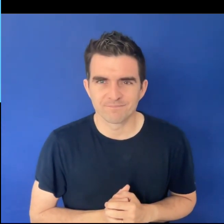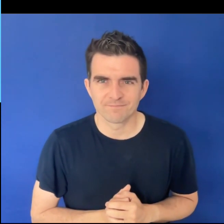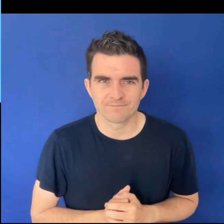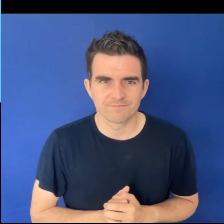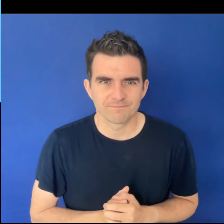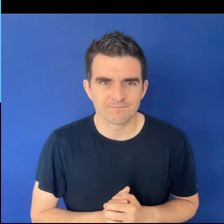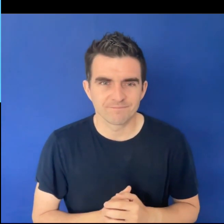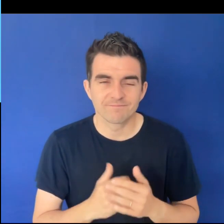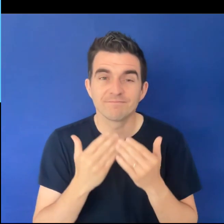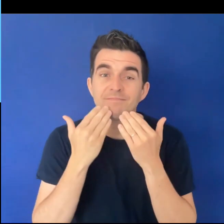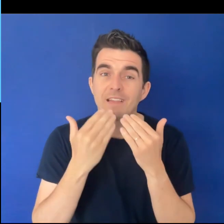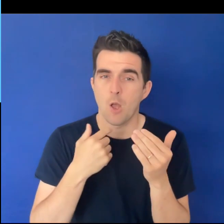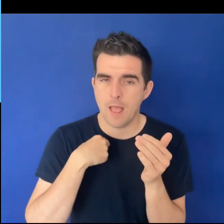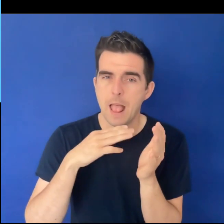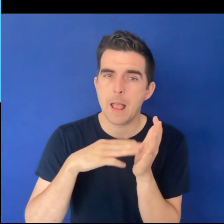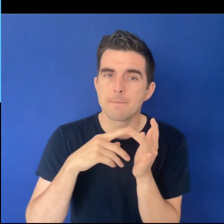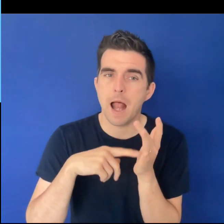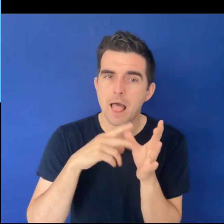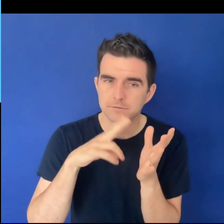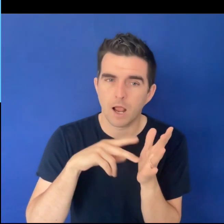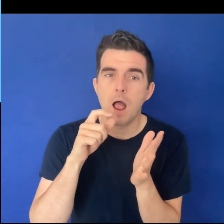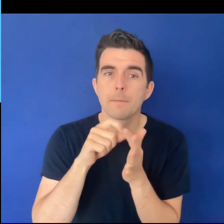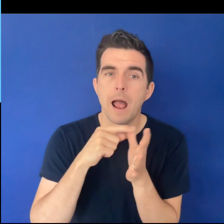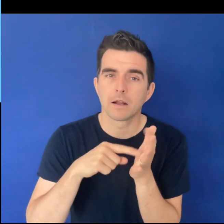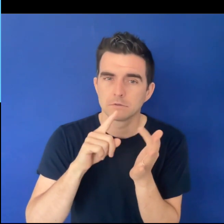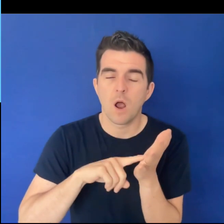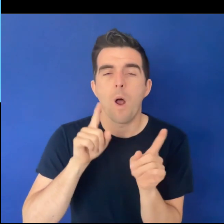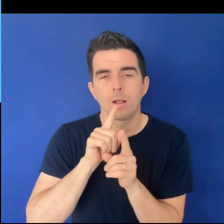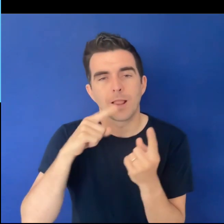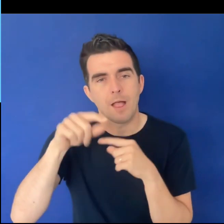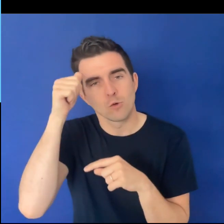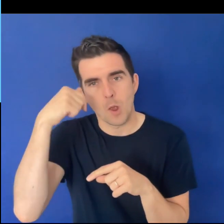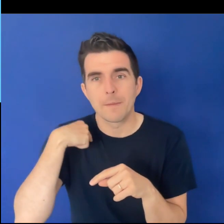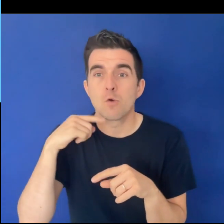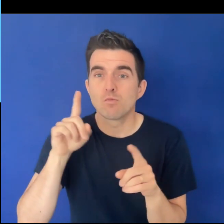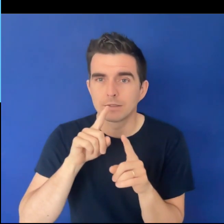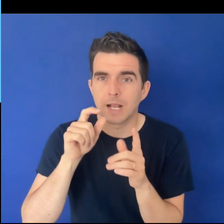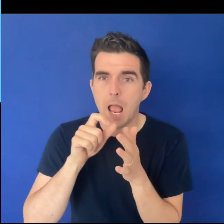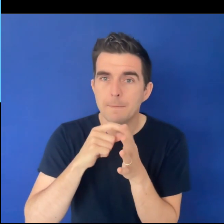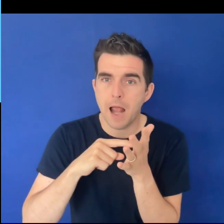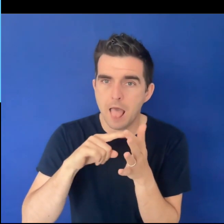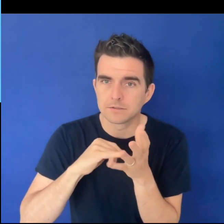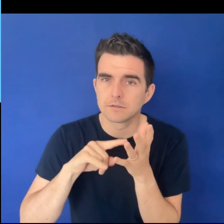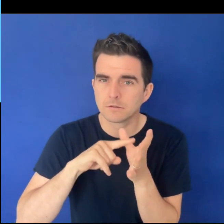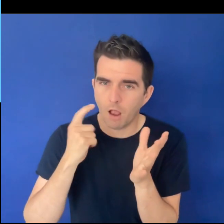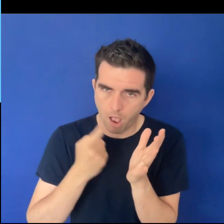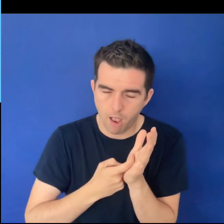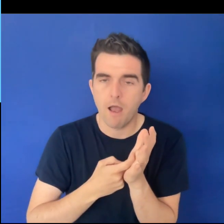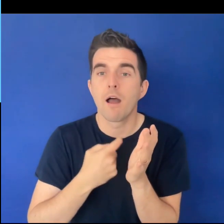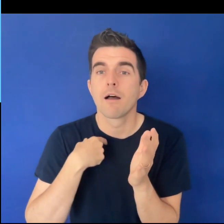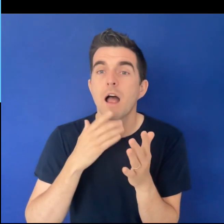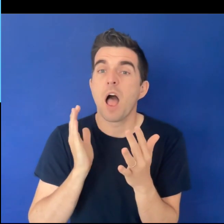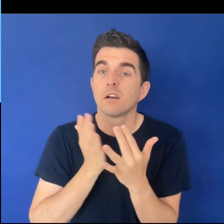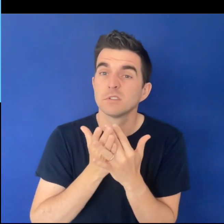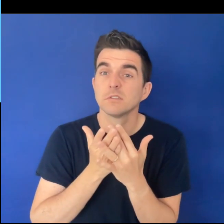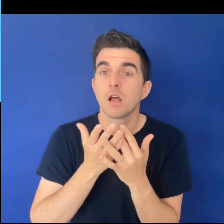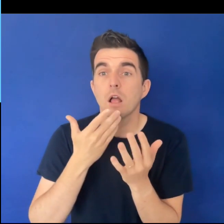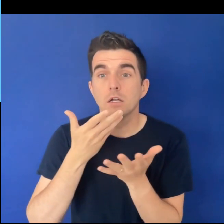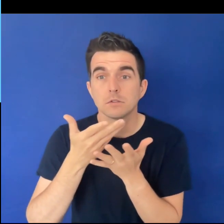Hello everyone. My name is Milan Patel, also known as Patelasaur. I am an accessibility consultant and content creator, and I live with a disease called